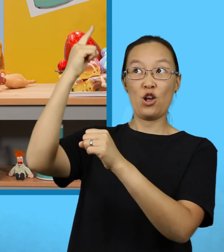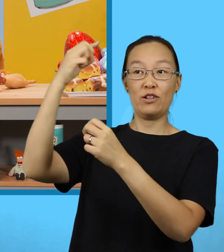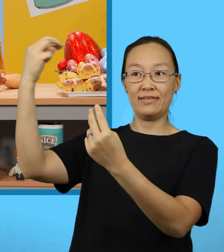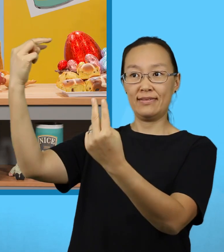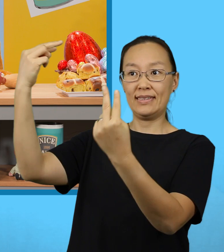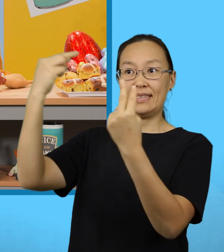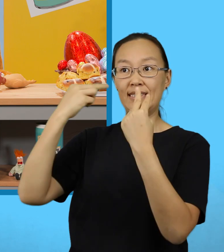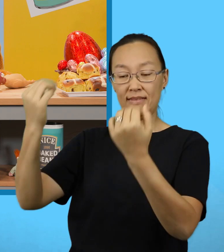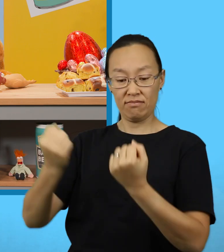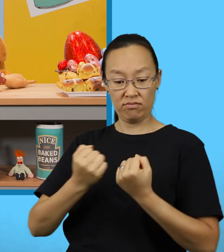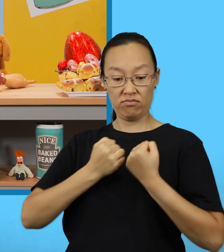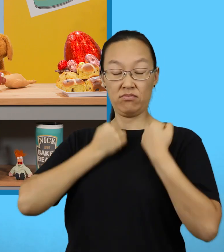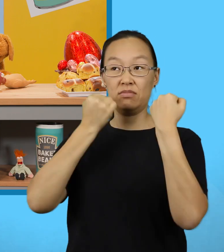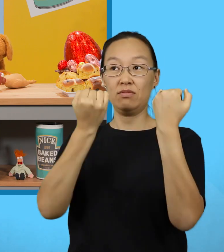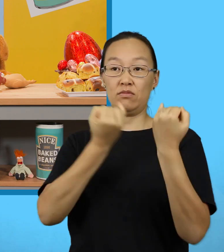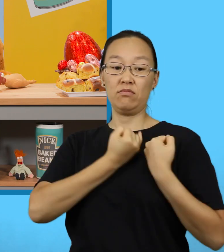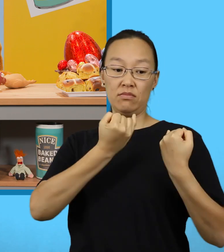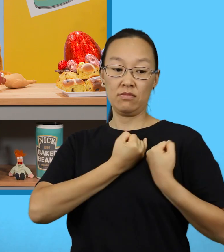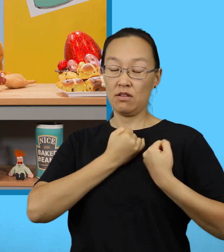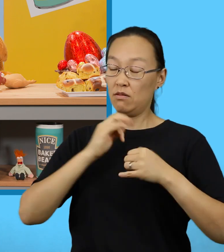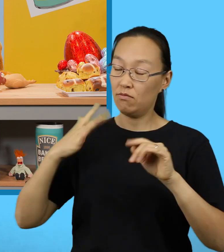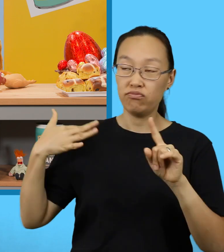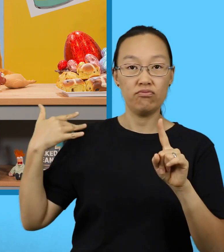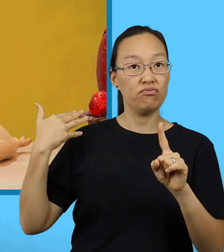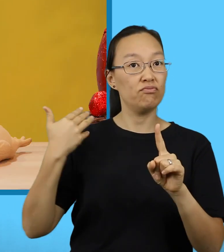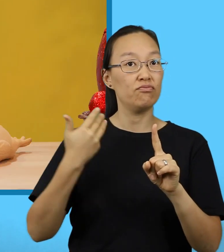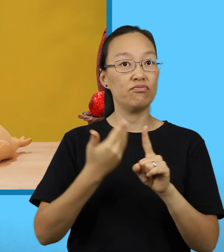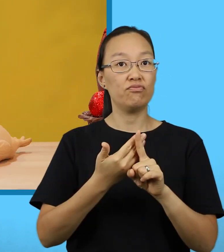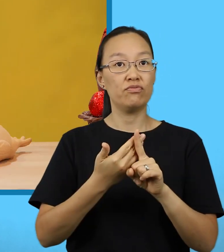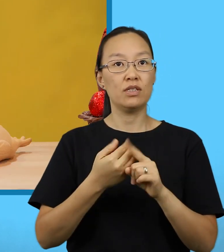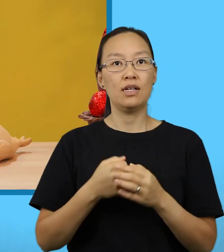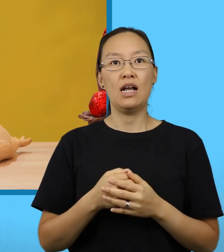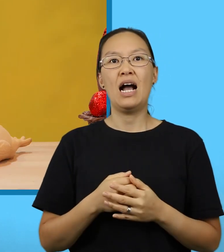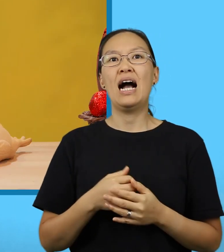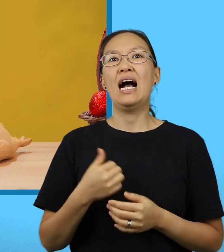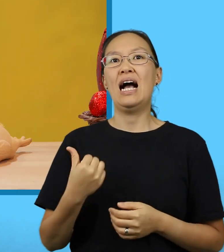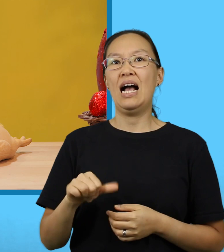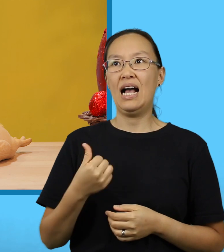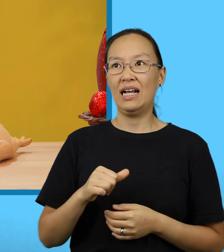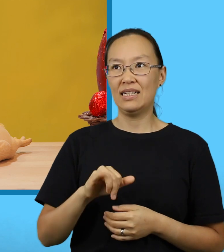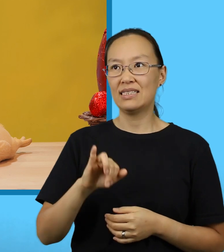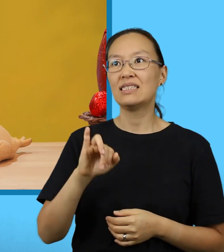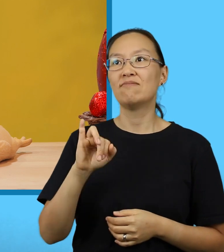sees every wrong thing we have ever done. No, it doesn't sound so good at all.